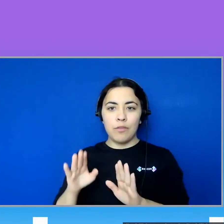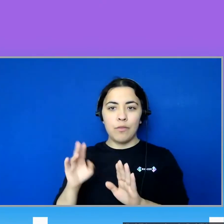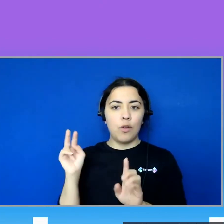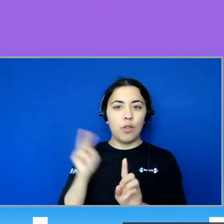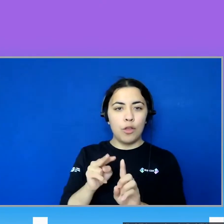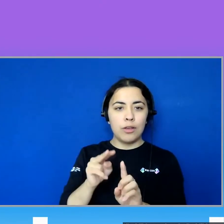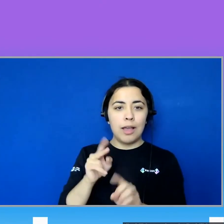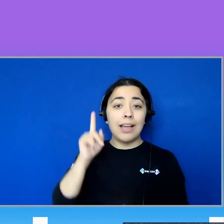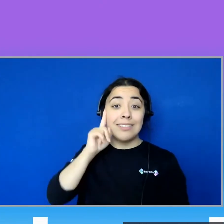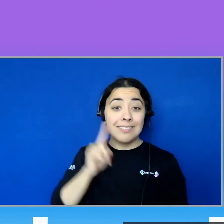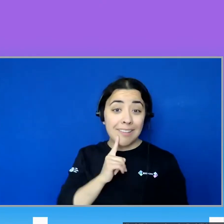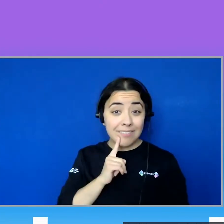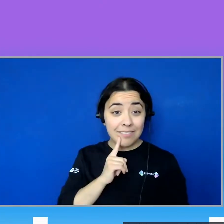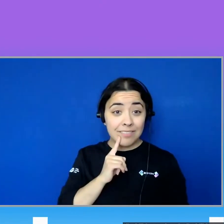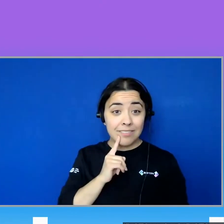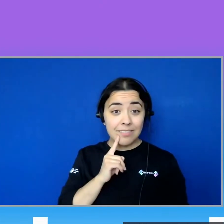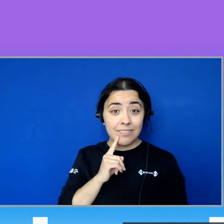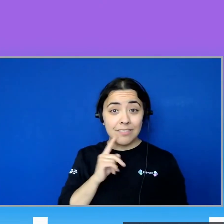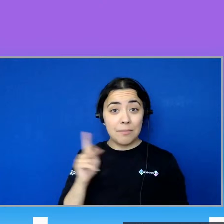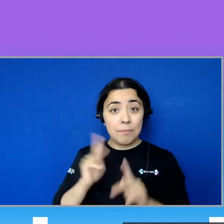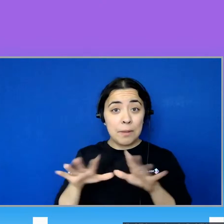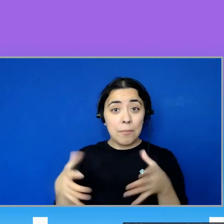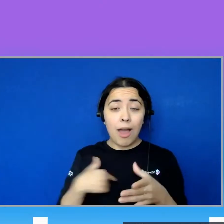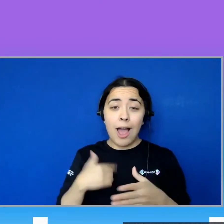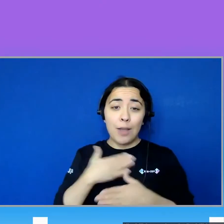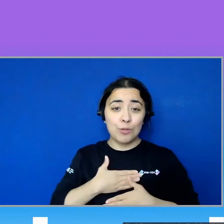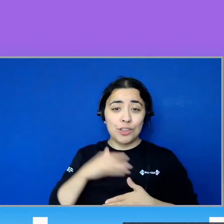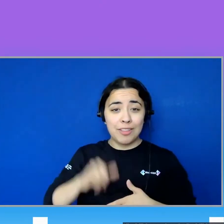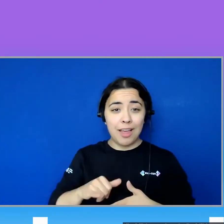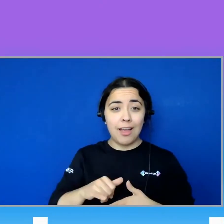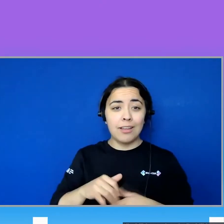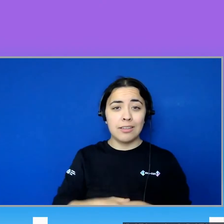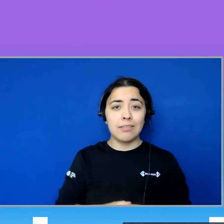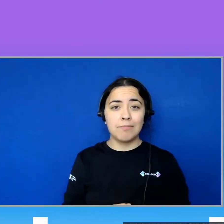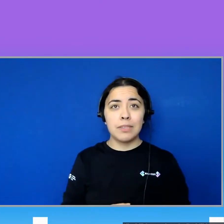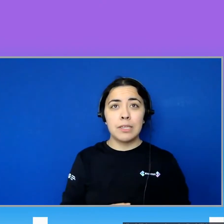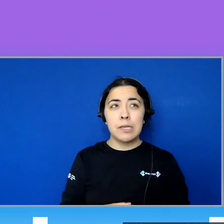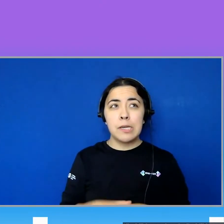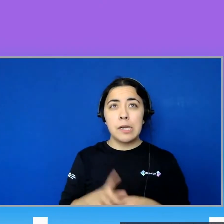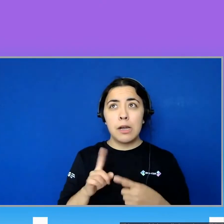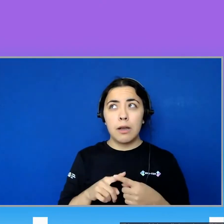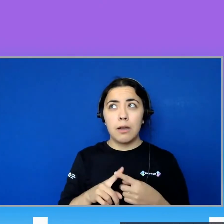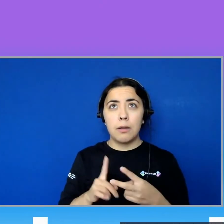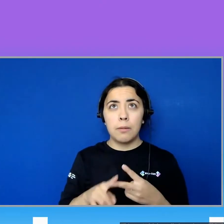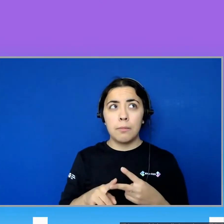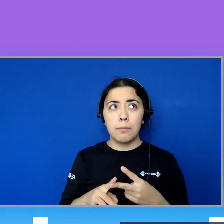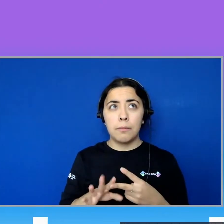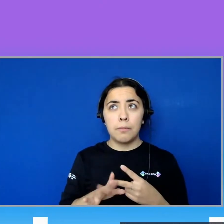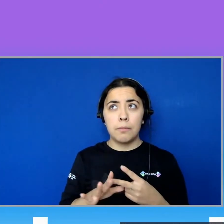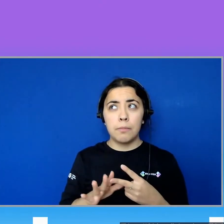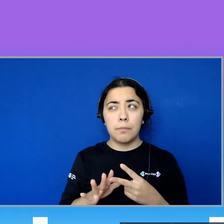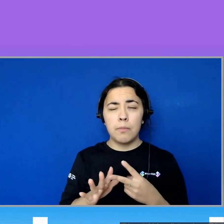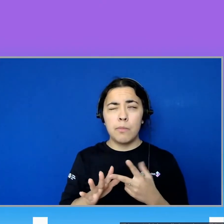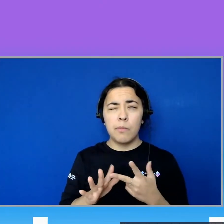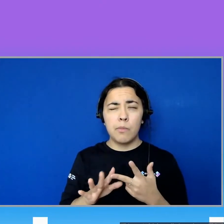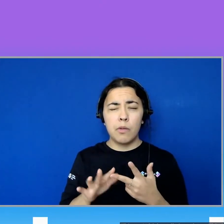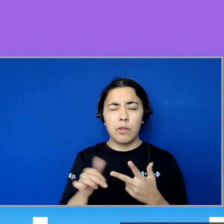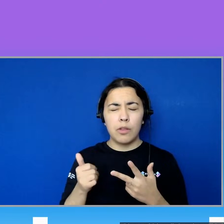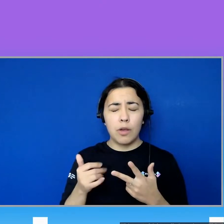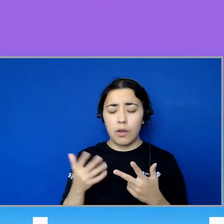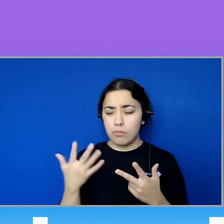look at deafness. I'm really